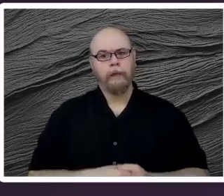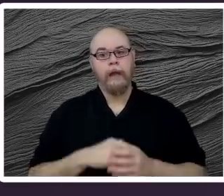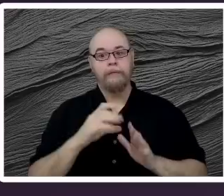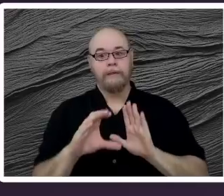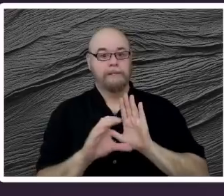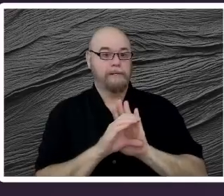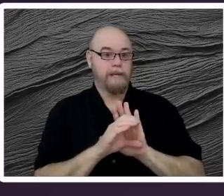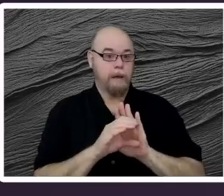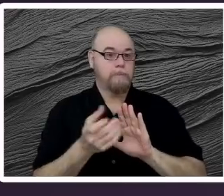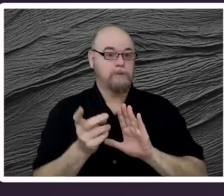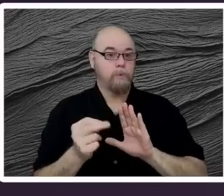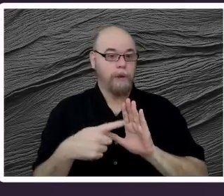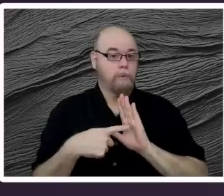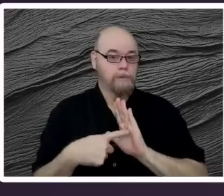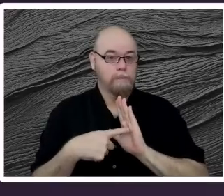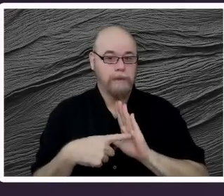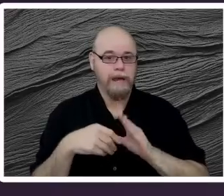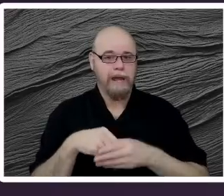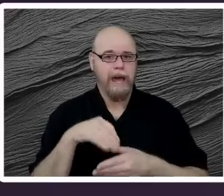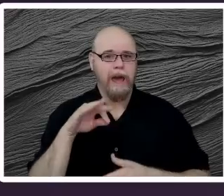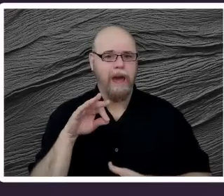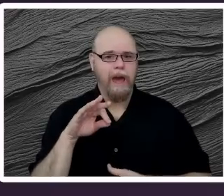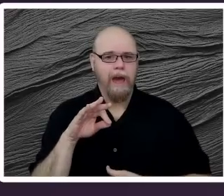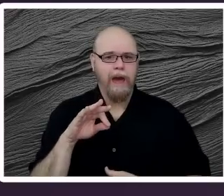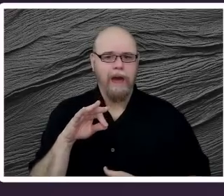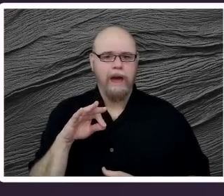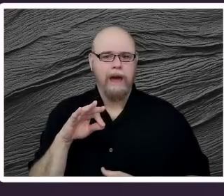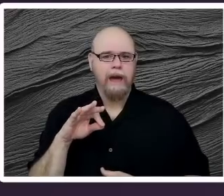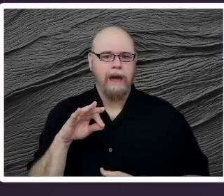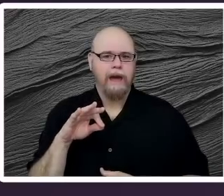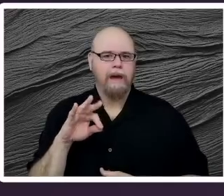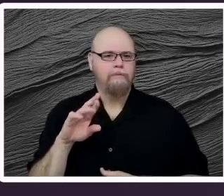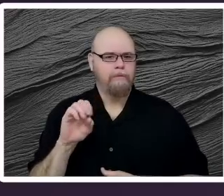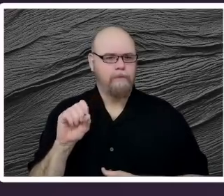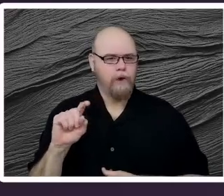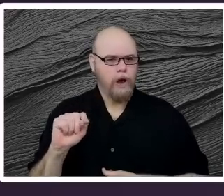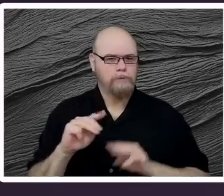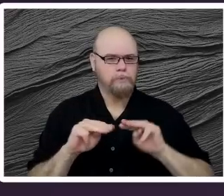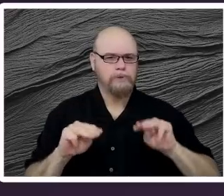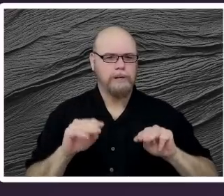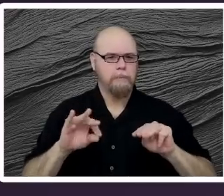the Frost Museum of Science. They displayed it in an atrium area on these glass walls